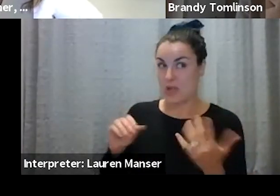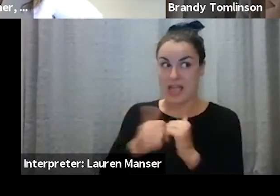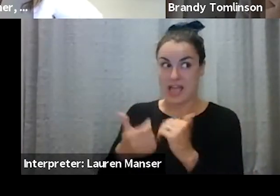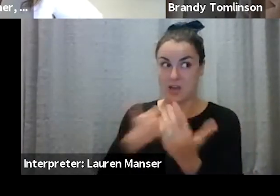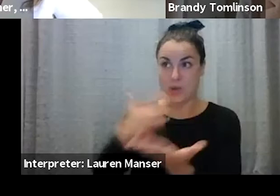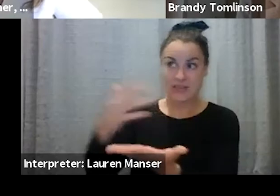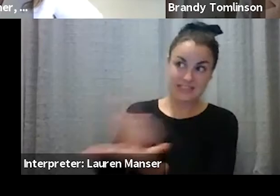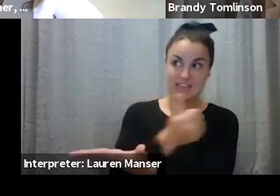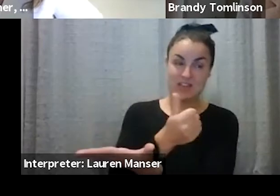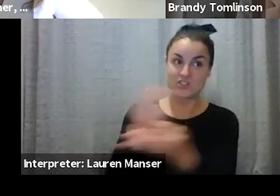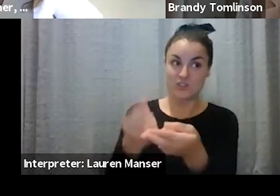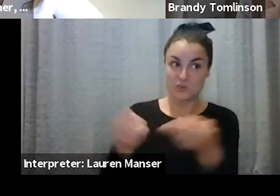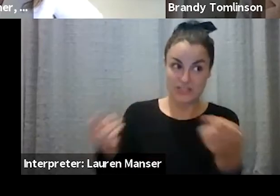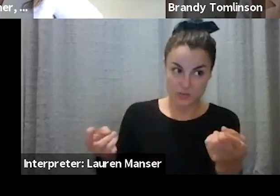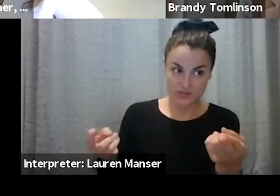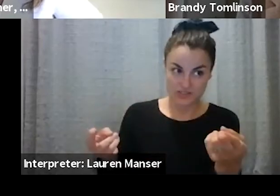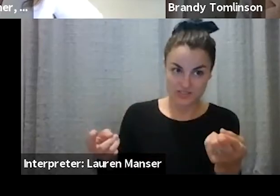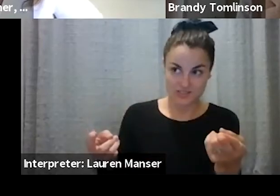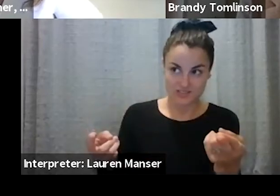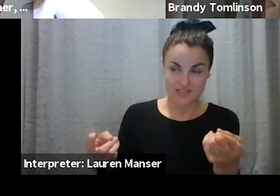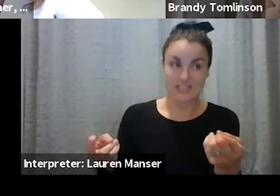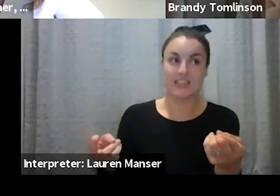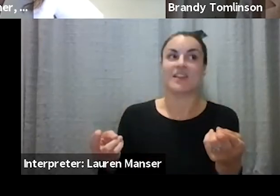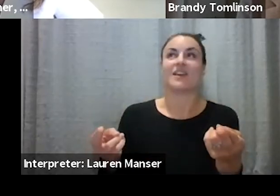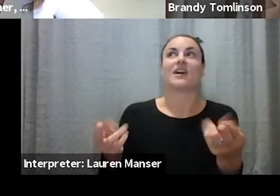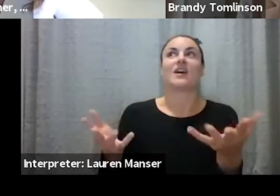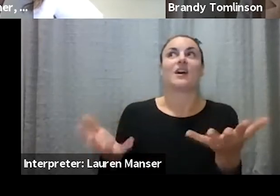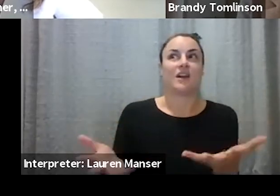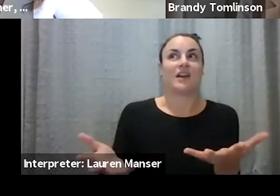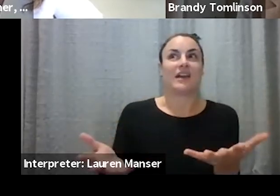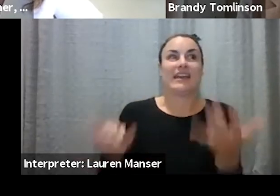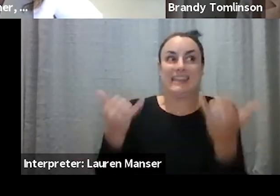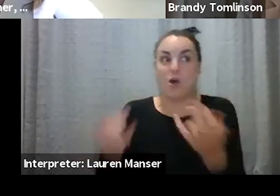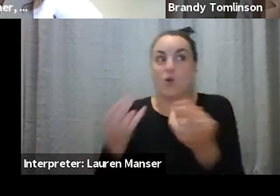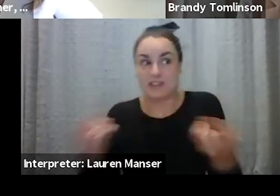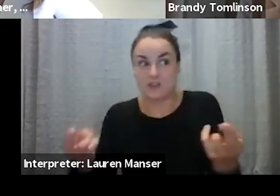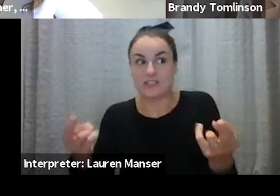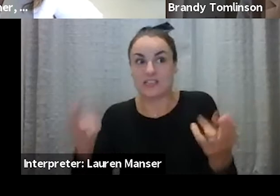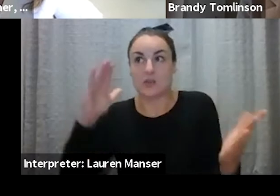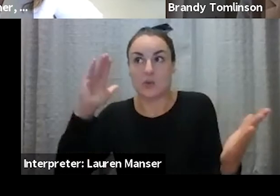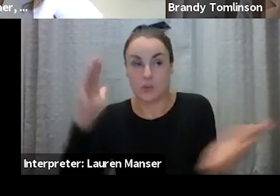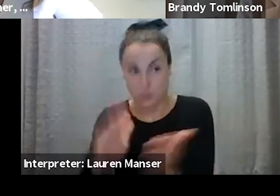there might be a lot more hoops to jump through, and a lot more concerns, health and safety wise,